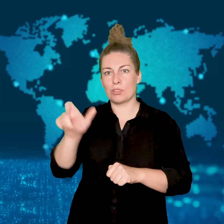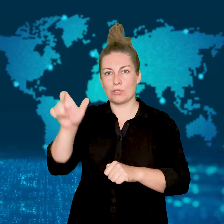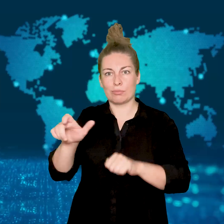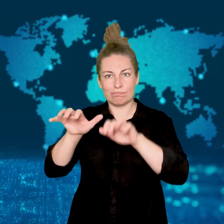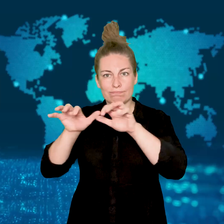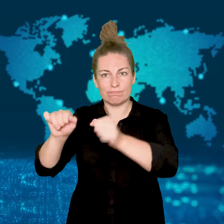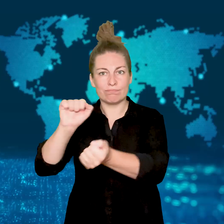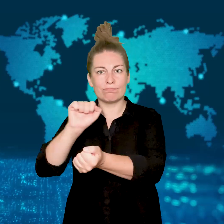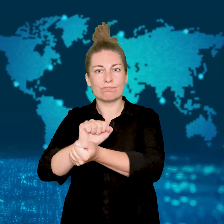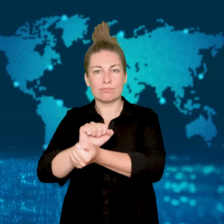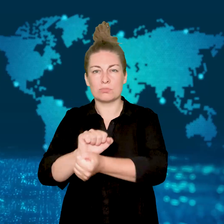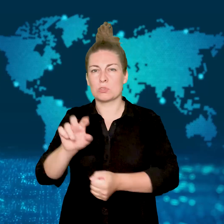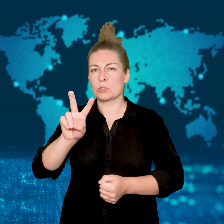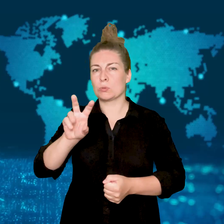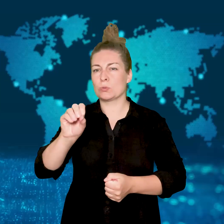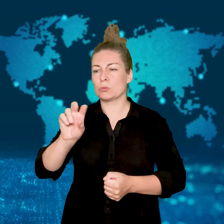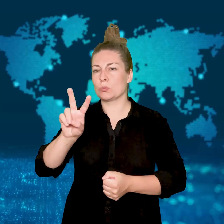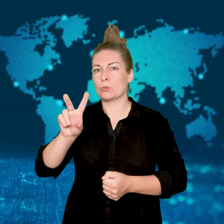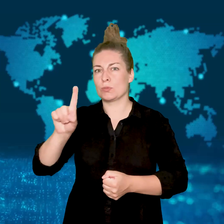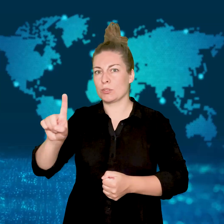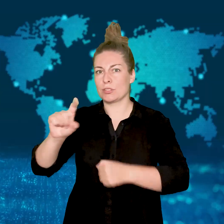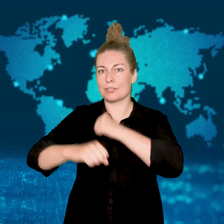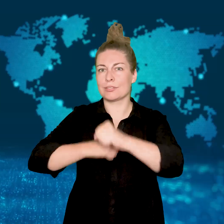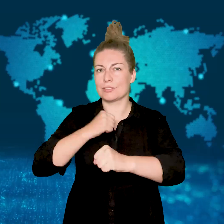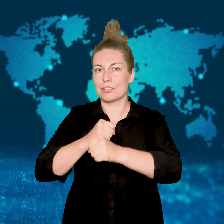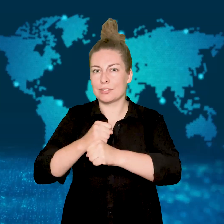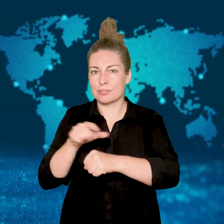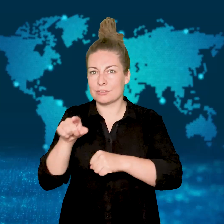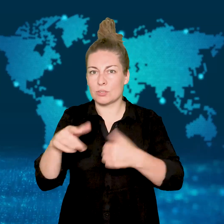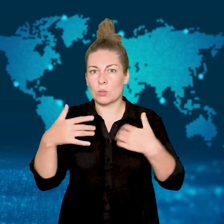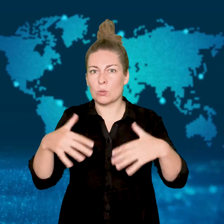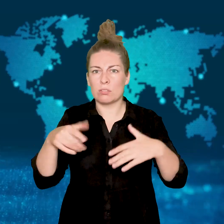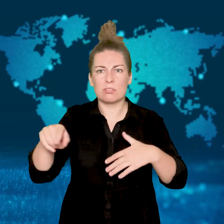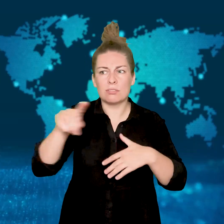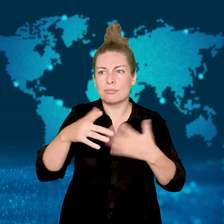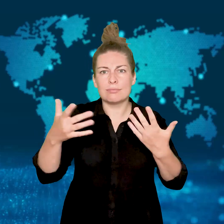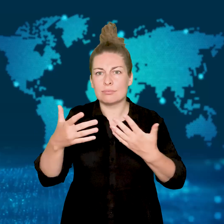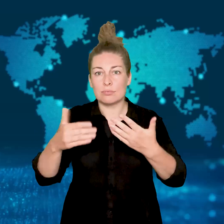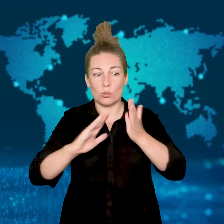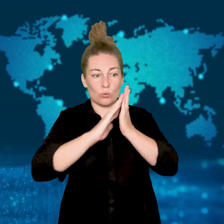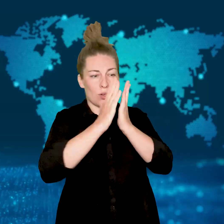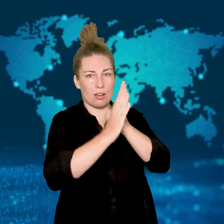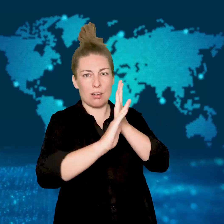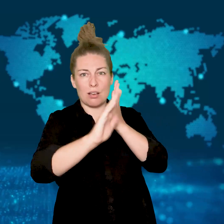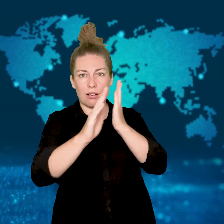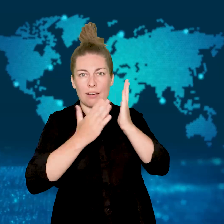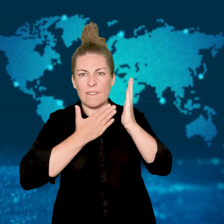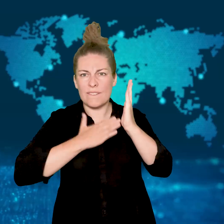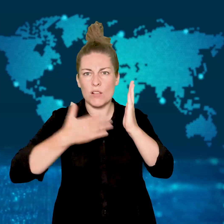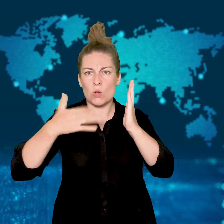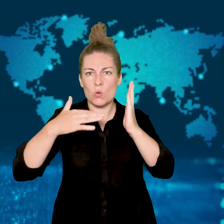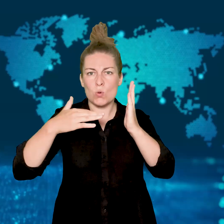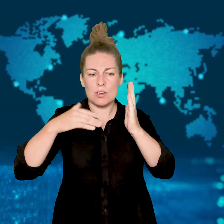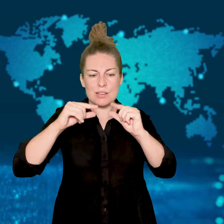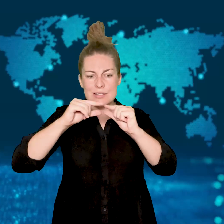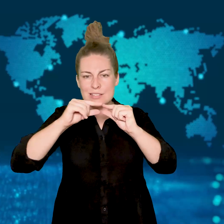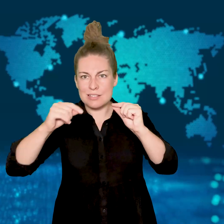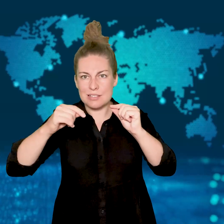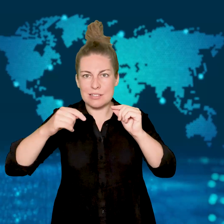In 2021, three people were arrested for writing or etching